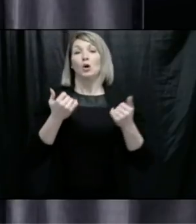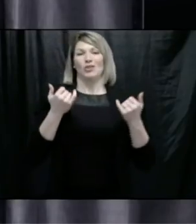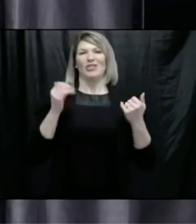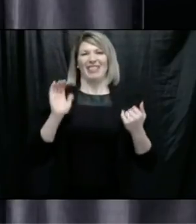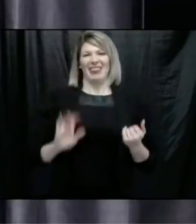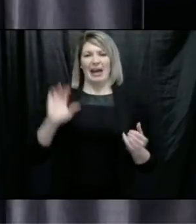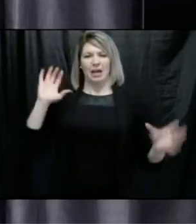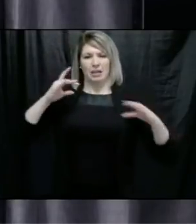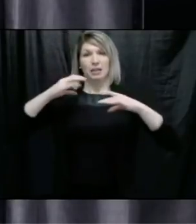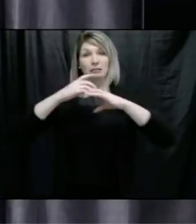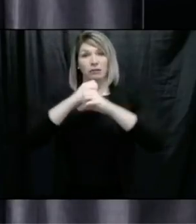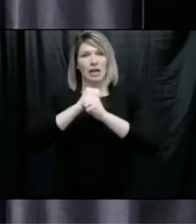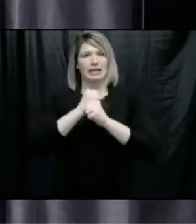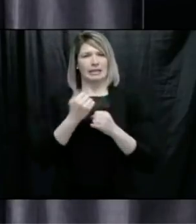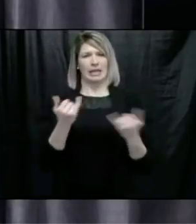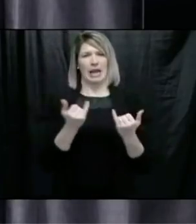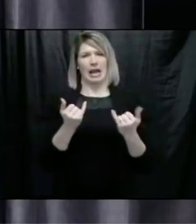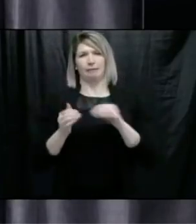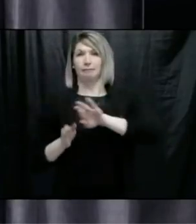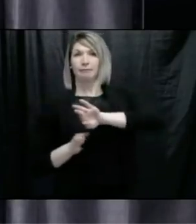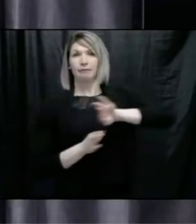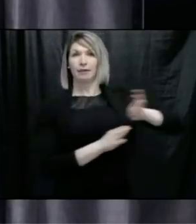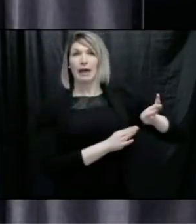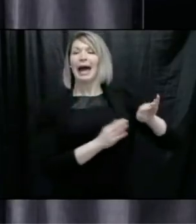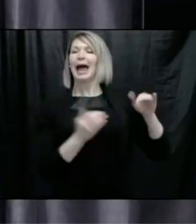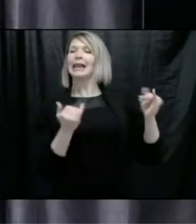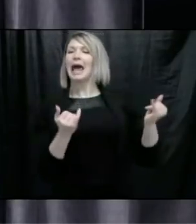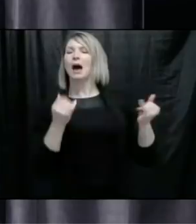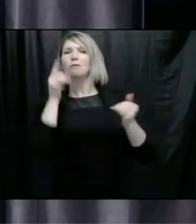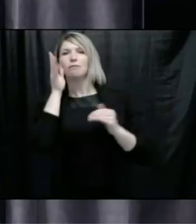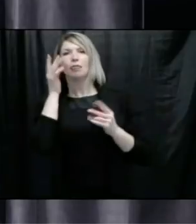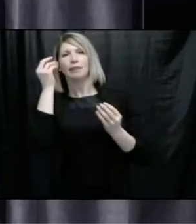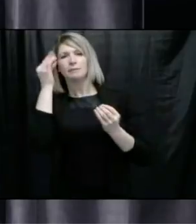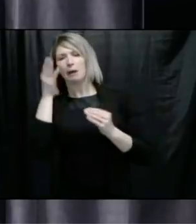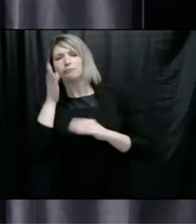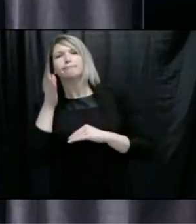NOT THE DATA THAT WE HAVE BUT